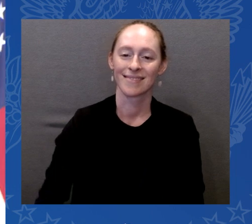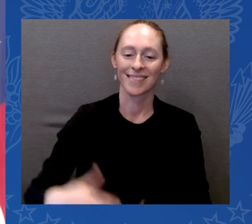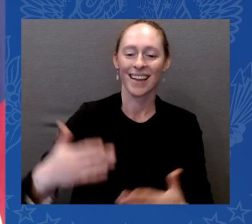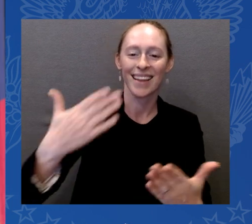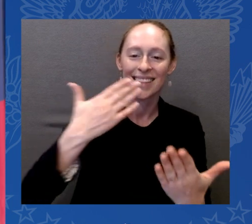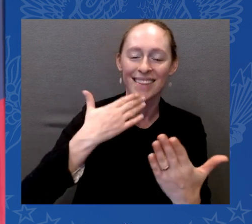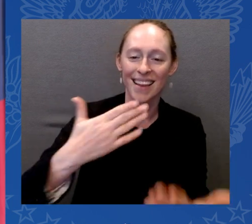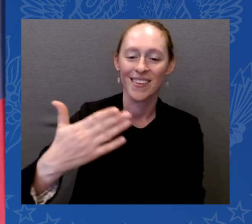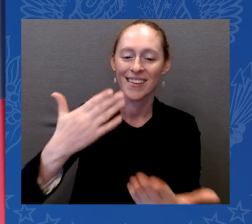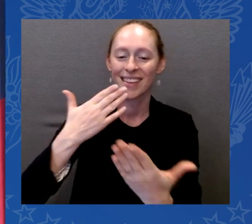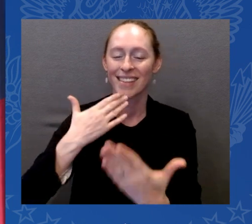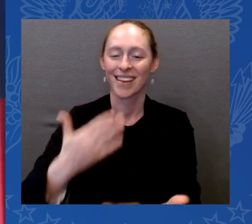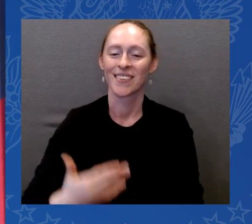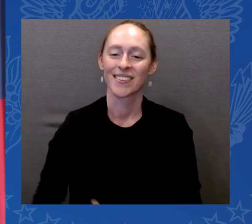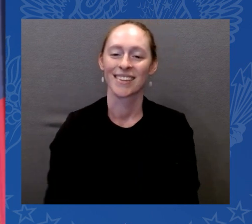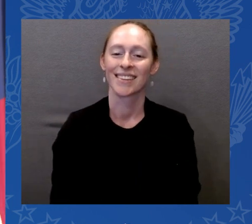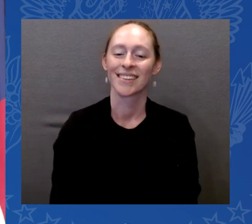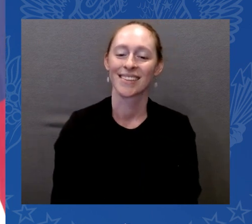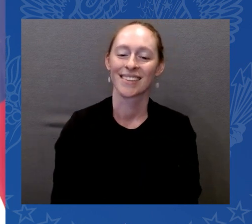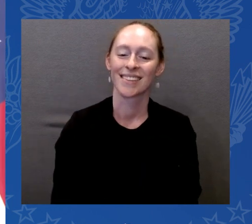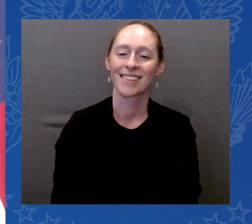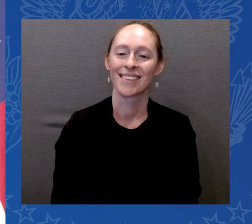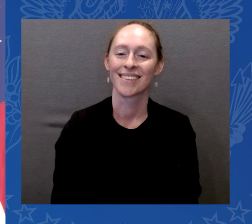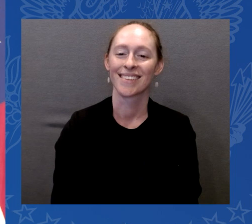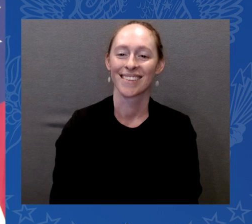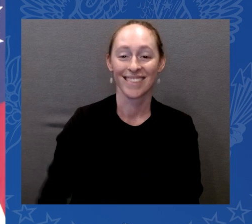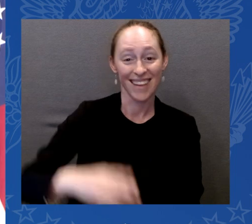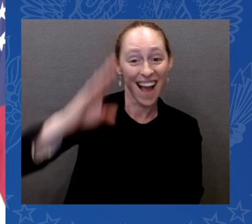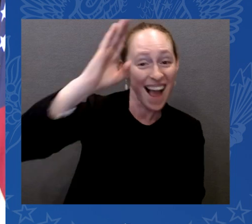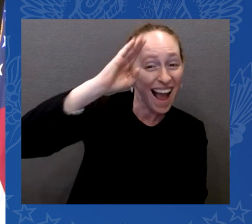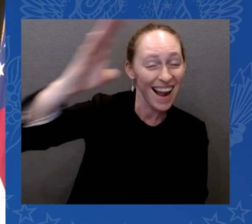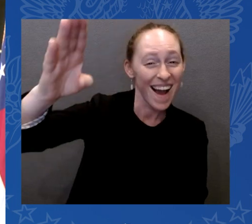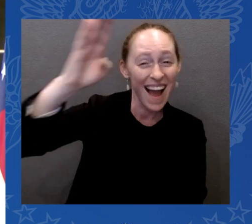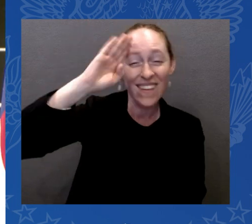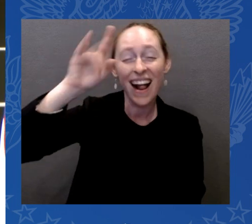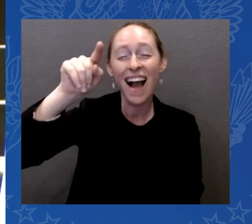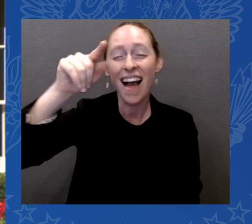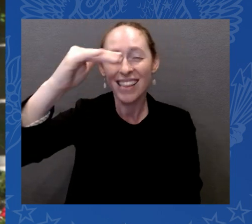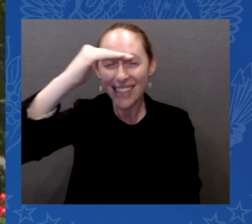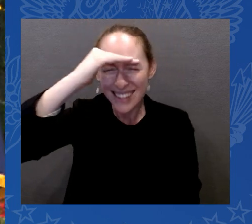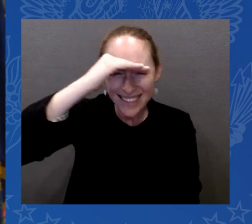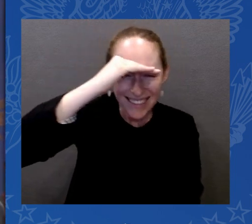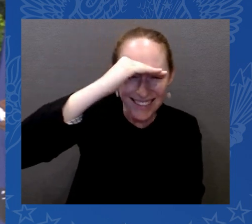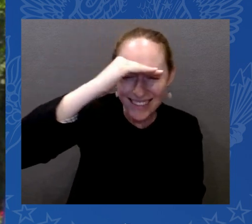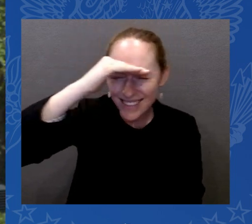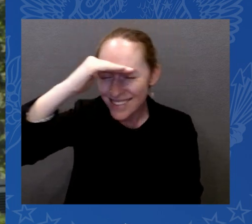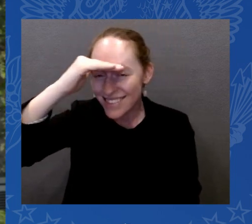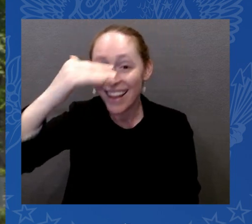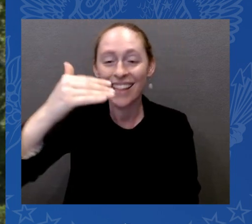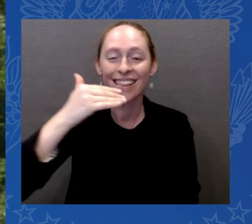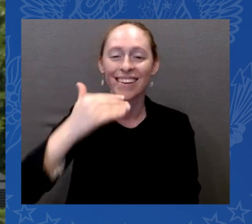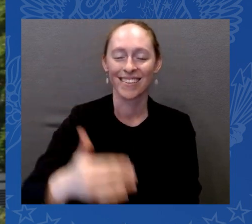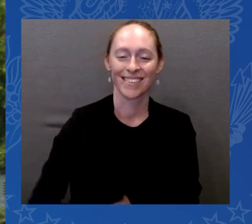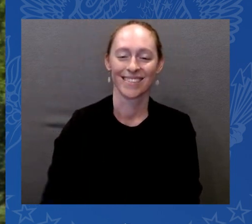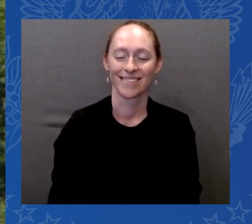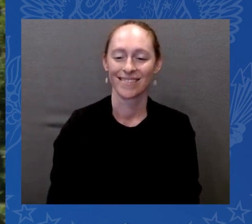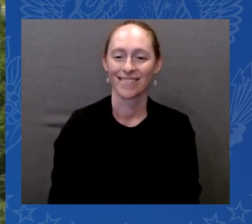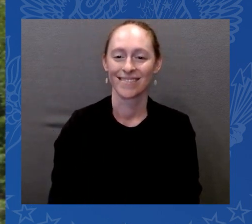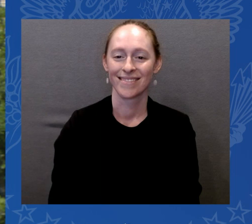What a great, great crowd. And I tell you what --